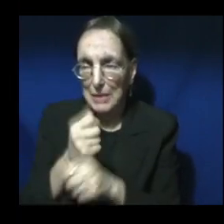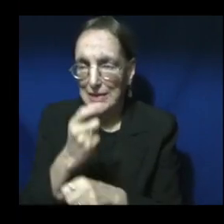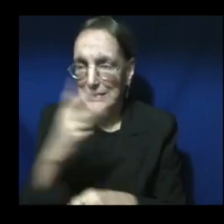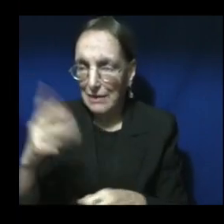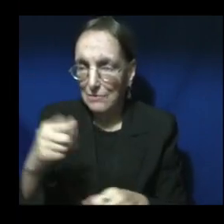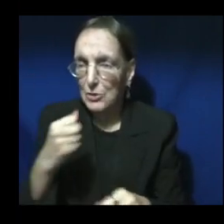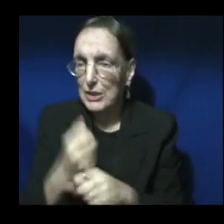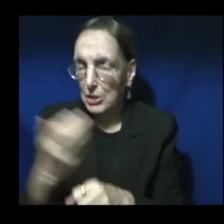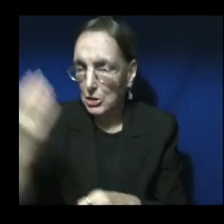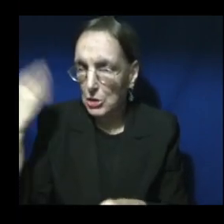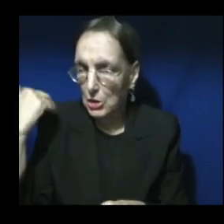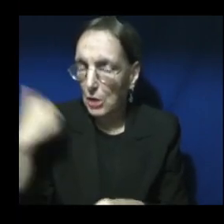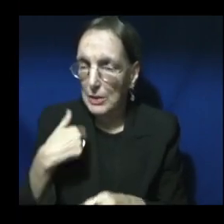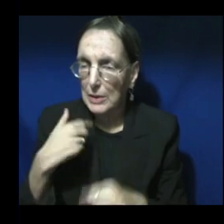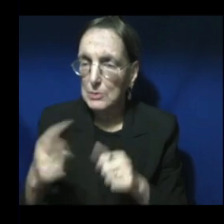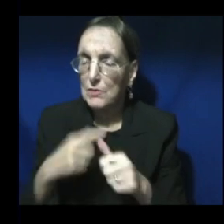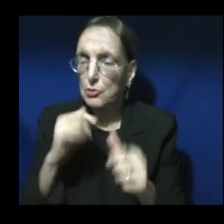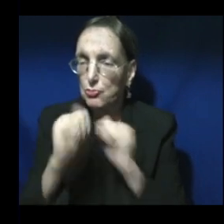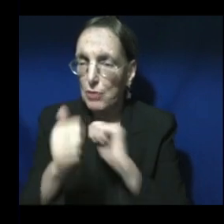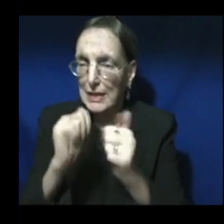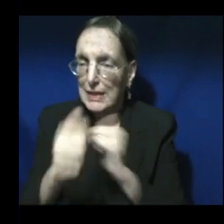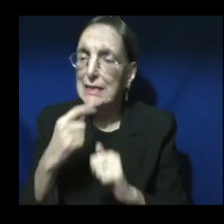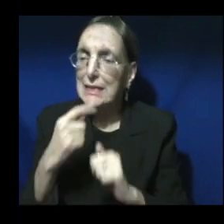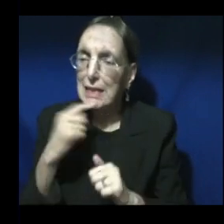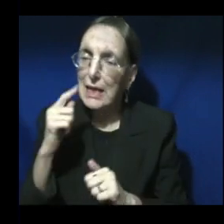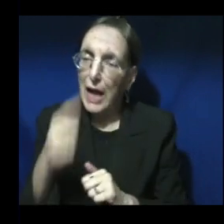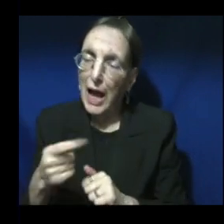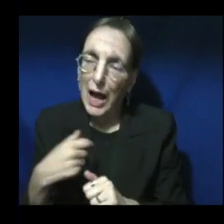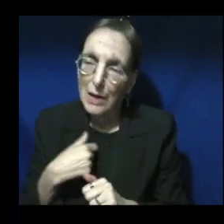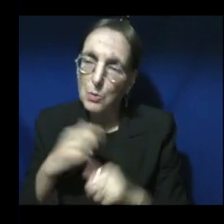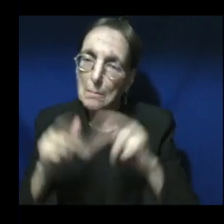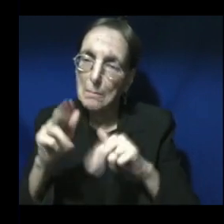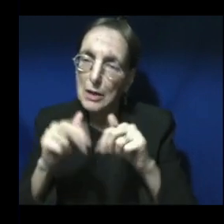“I will build a great wall, and nobody builds walls better than me, believe me, and I’ll